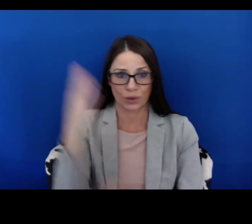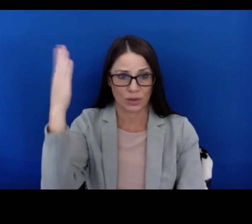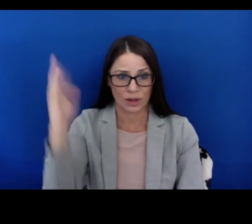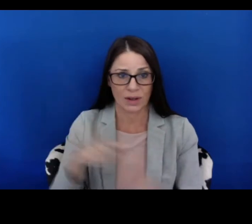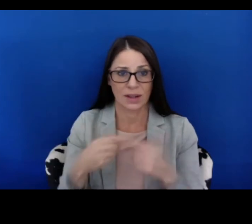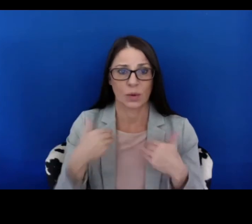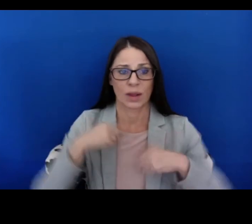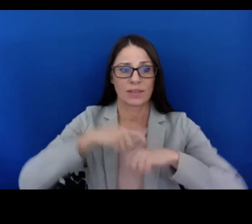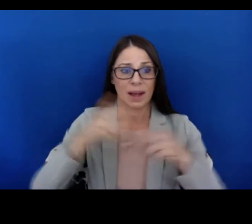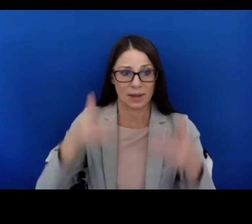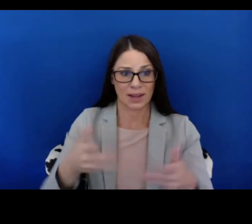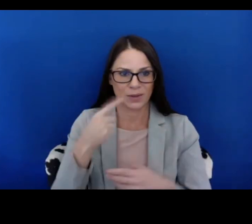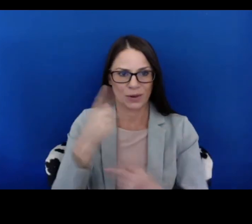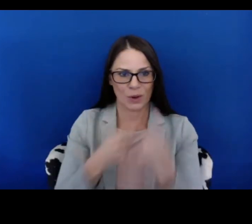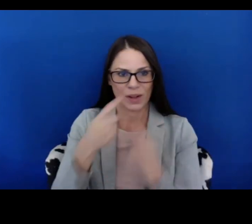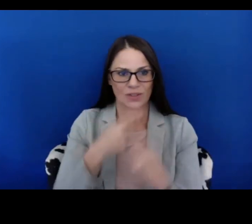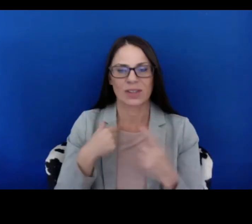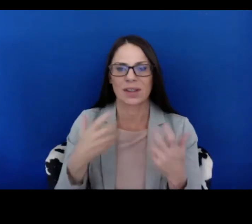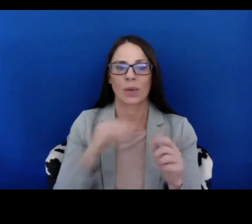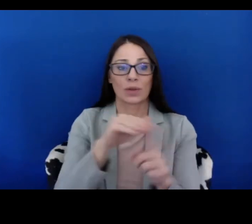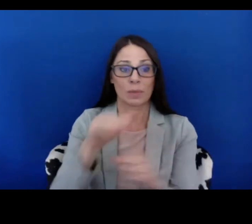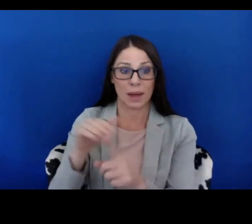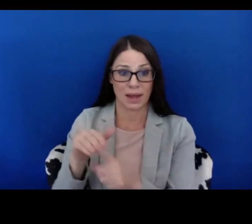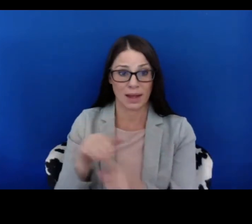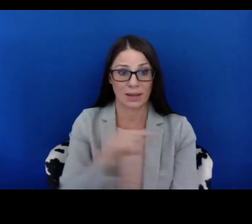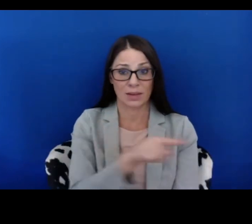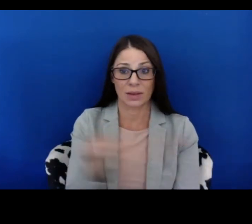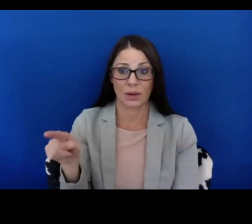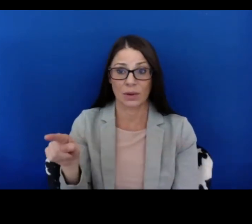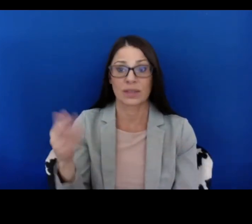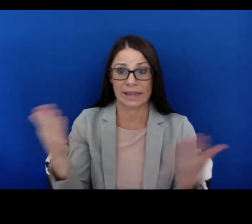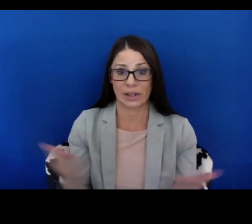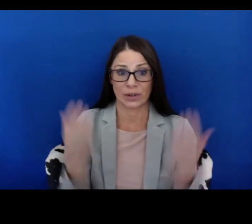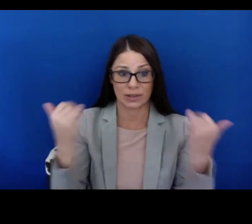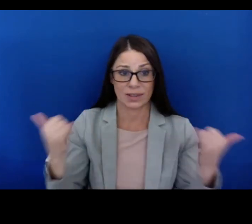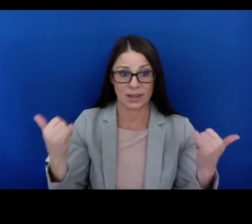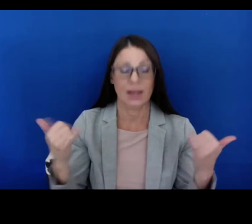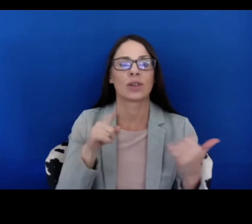15:48:59 I would like to remind those here today that you can drop your question for